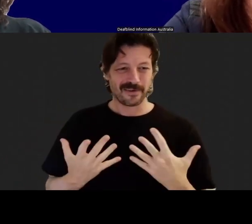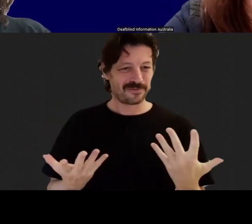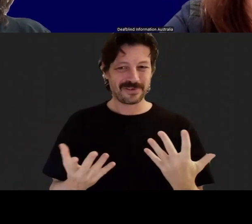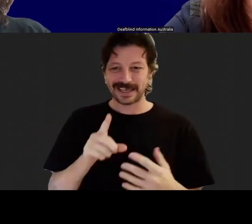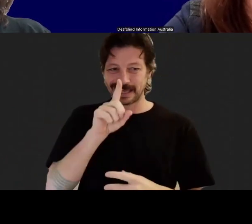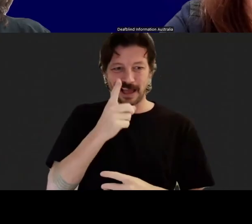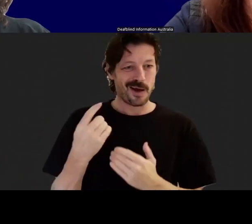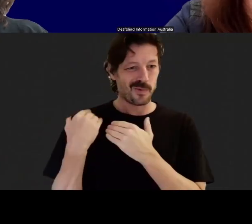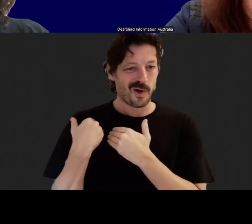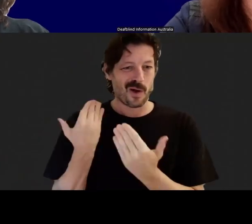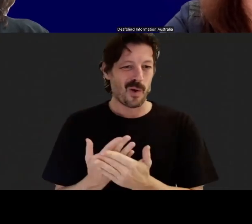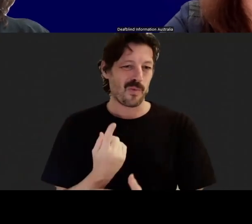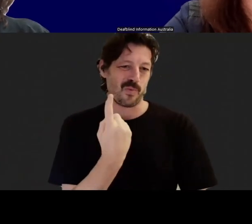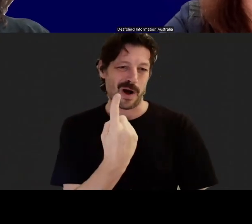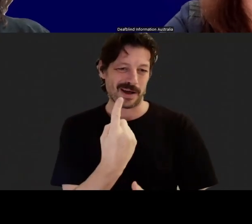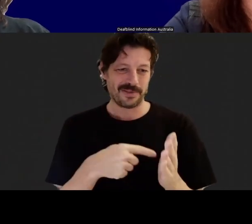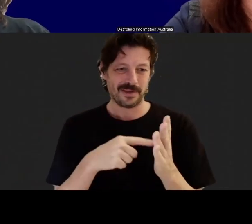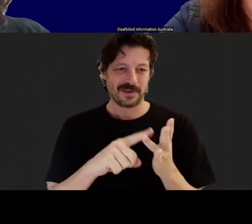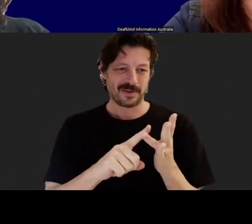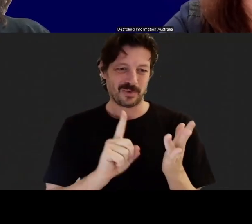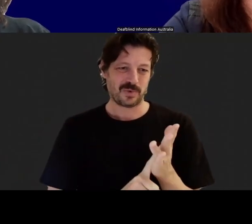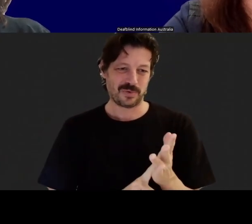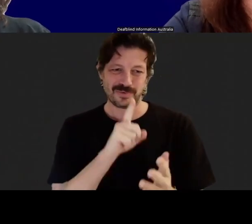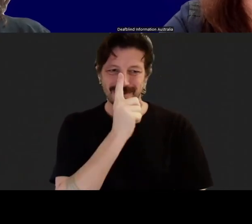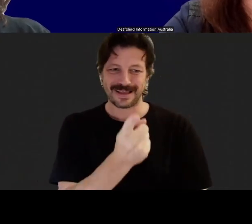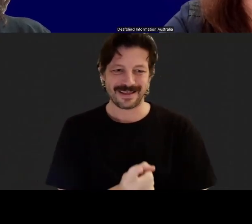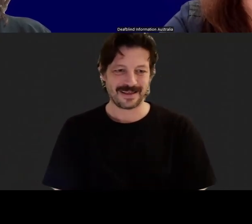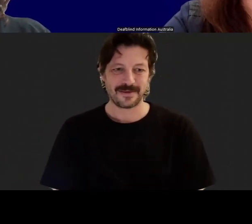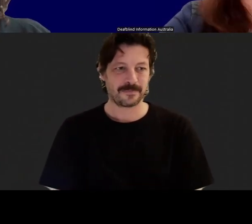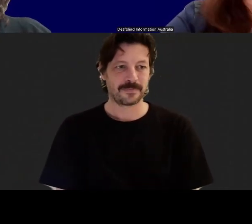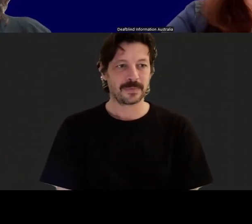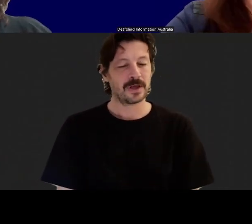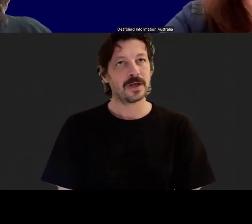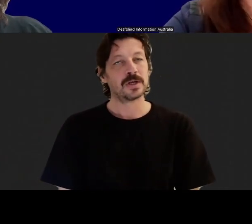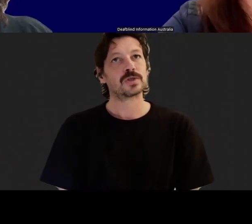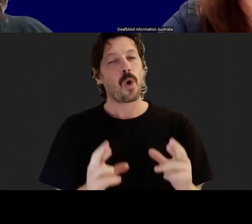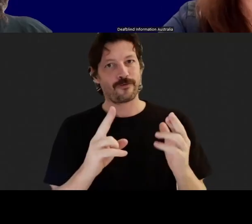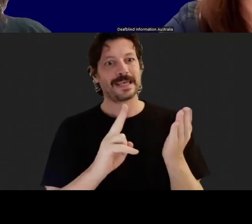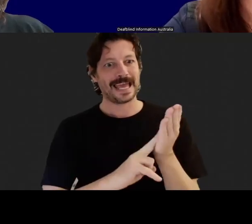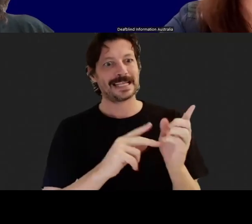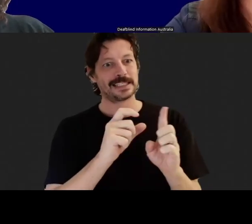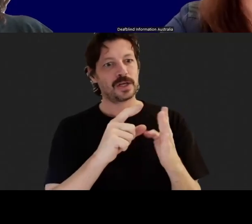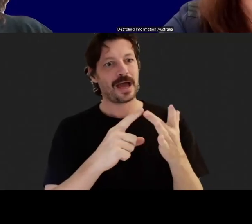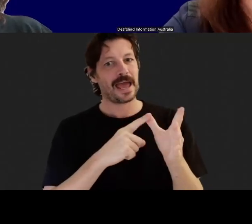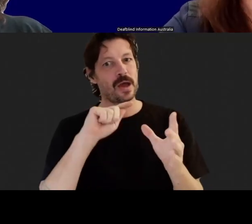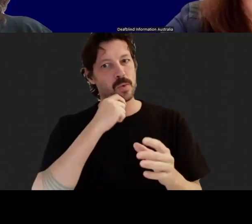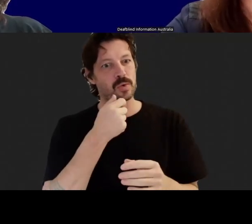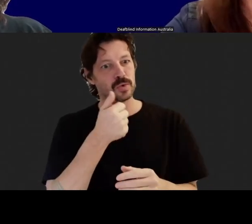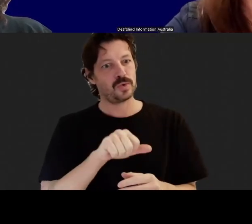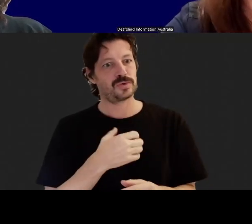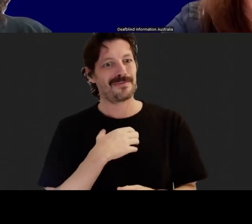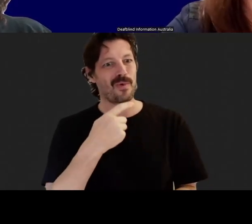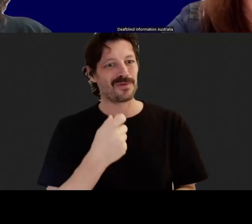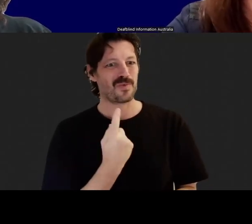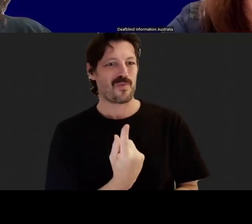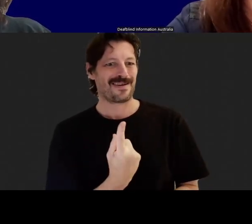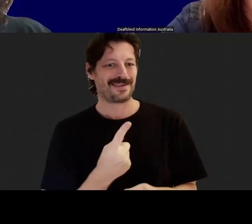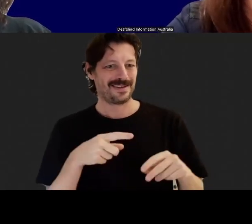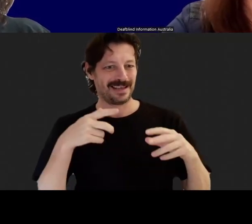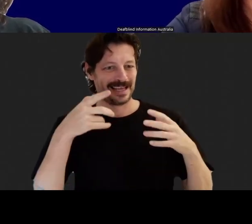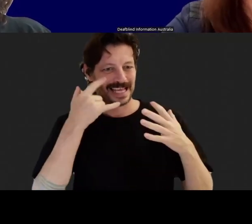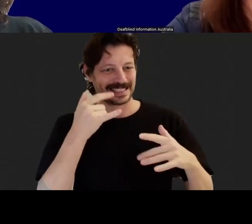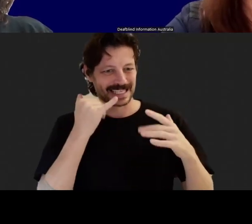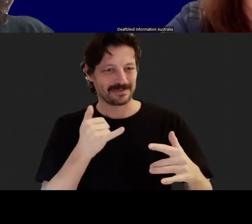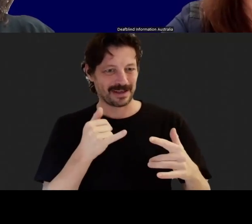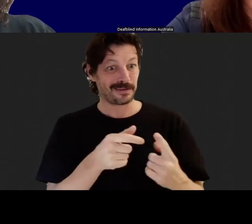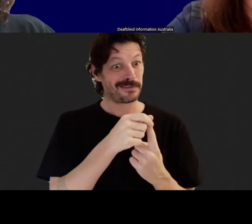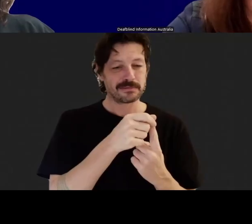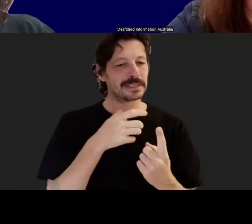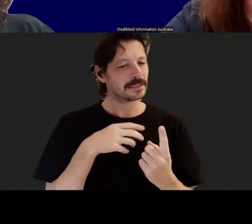hope that they would be considering using a tool box of tools rather than any one assessment alone.